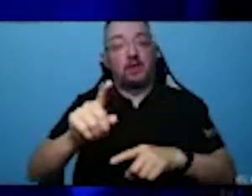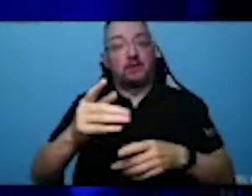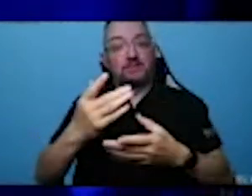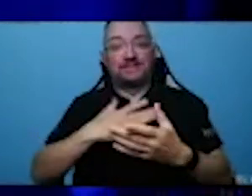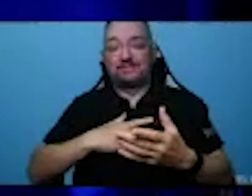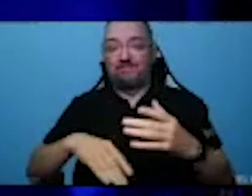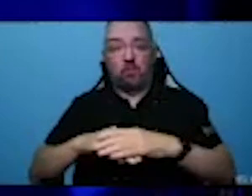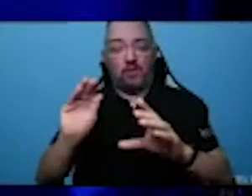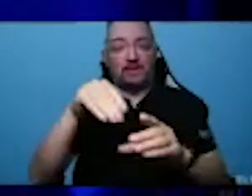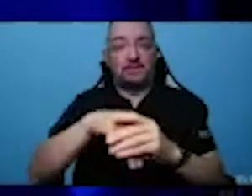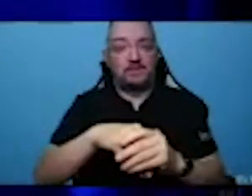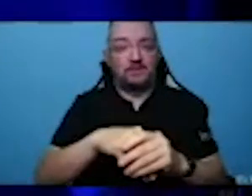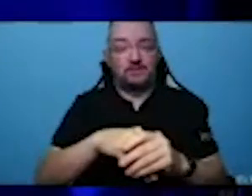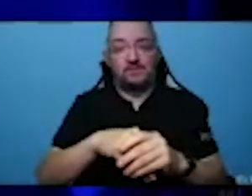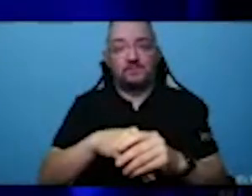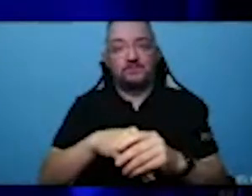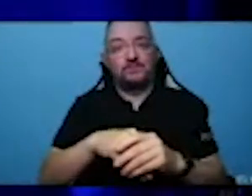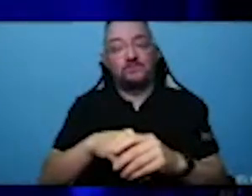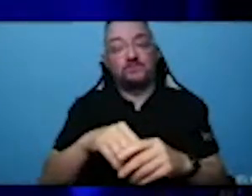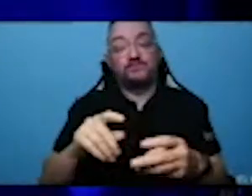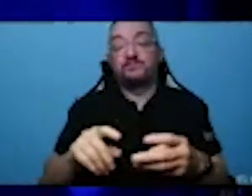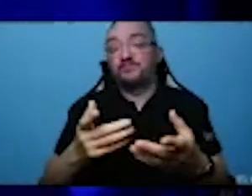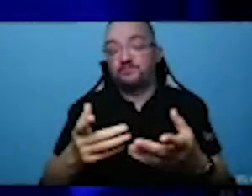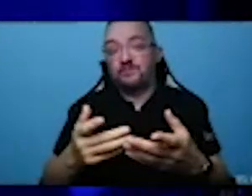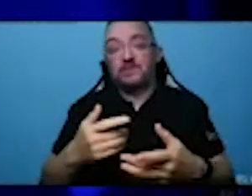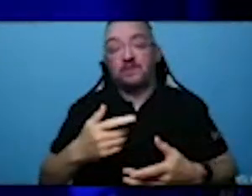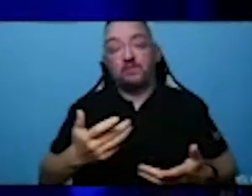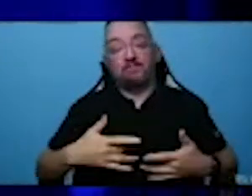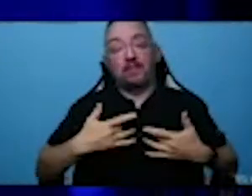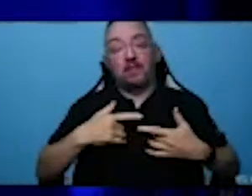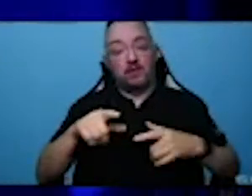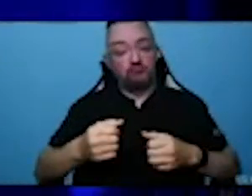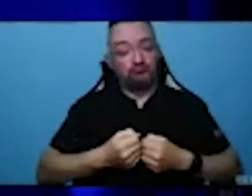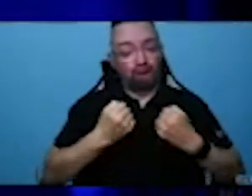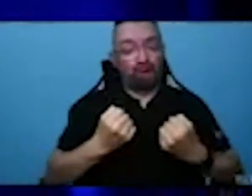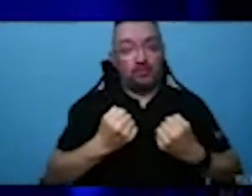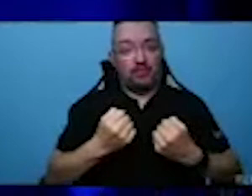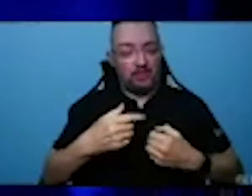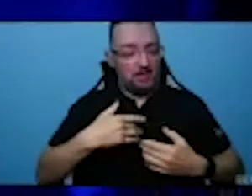Resilience is often also seen as somebody else'sproblem. I think that we often understand what